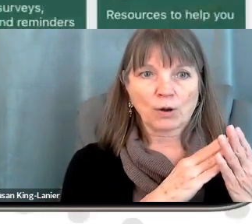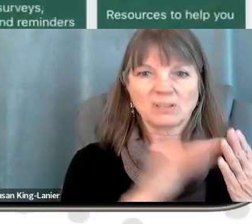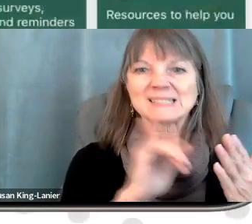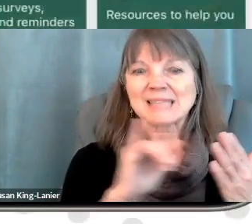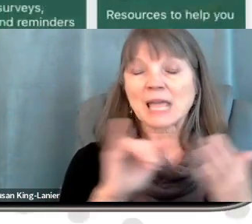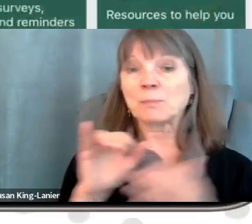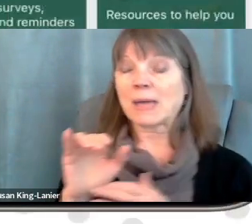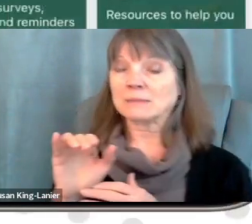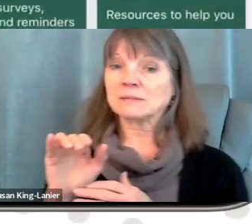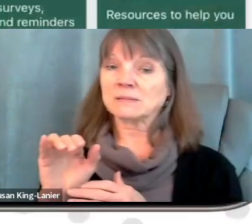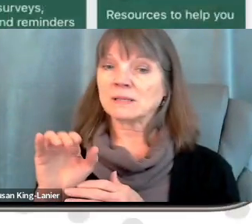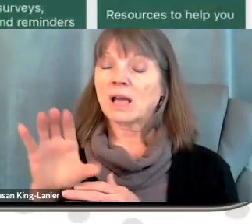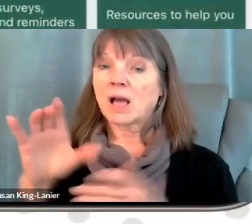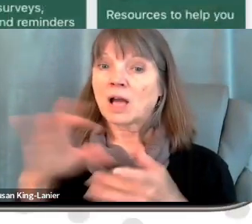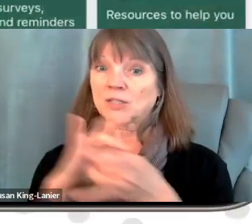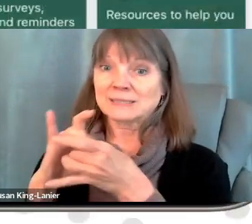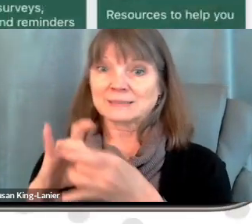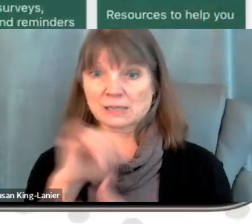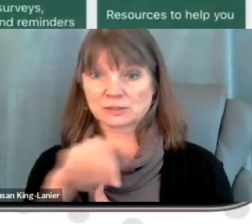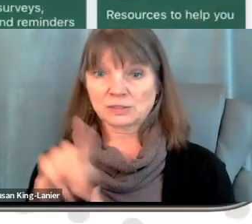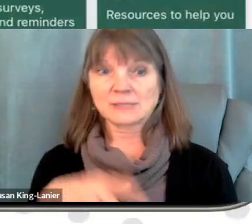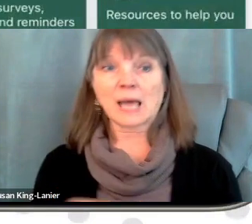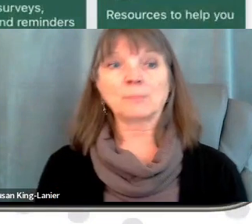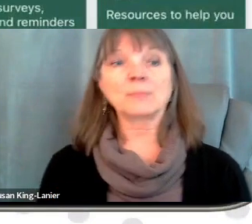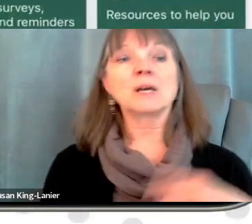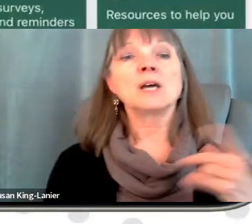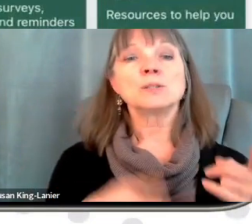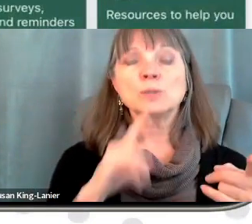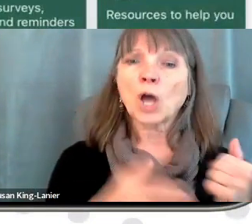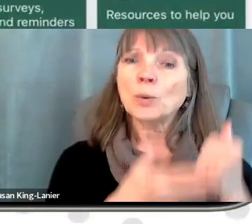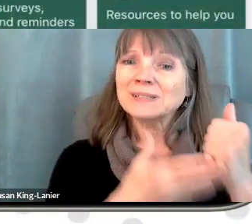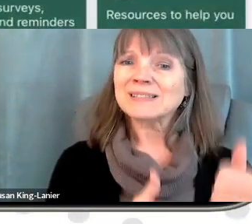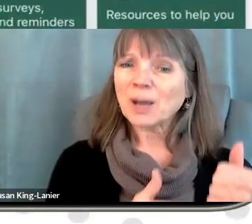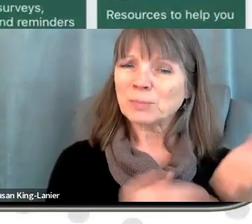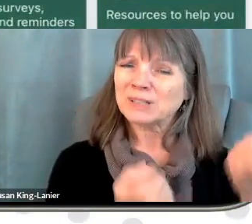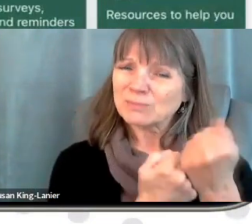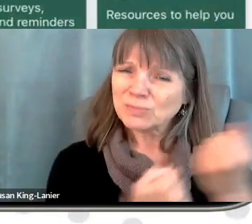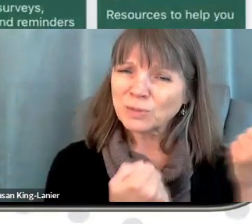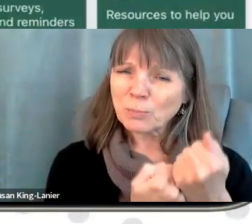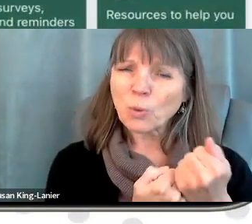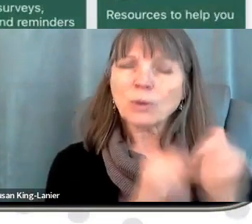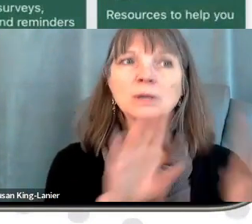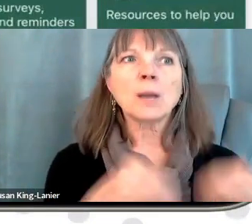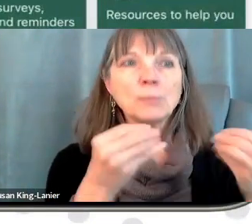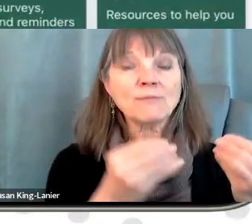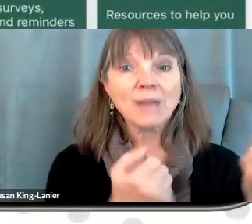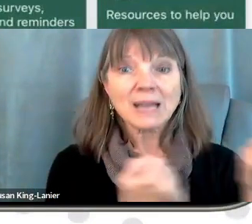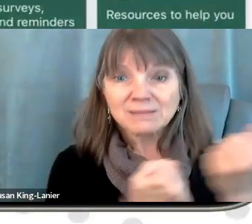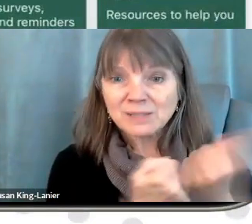The peers are are moderating in the app and also helping to to support provide a